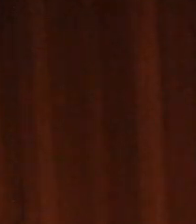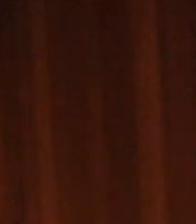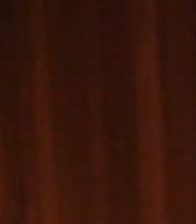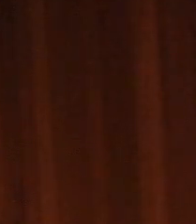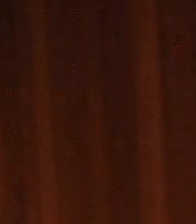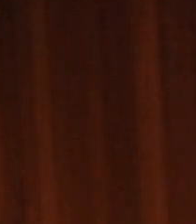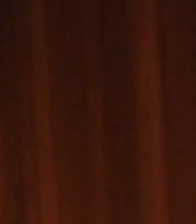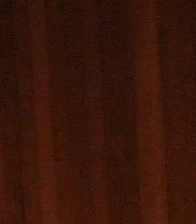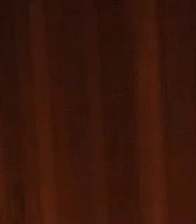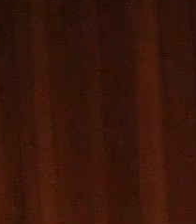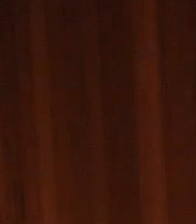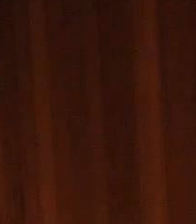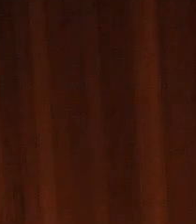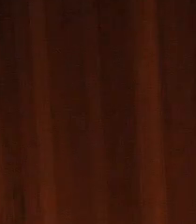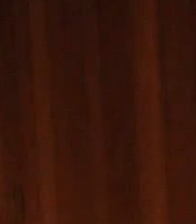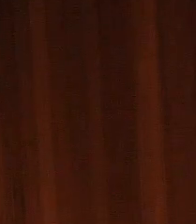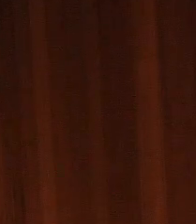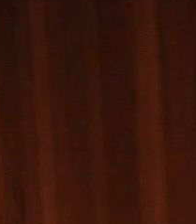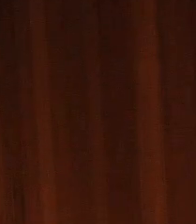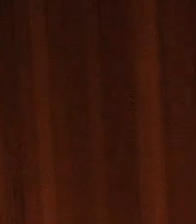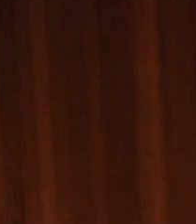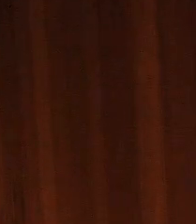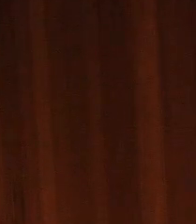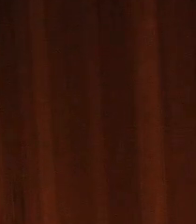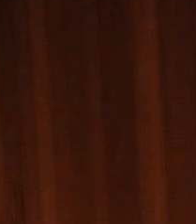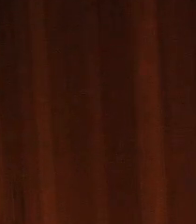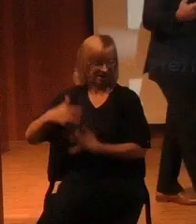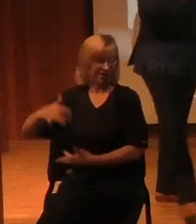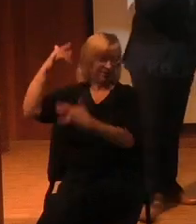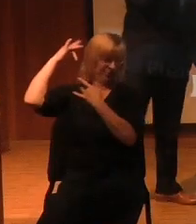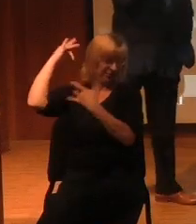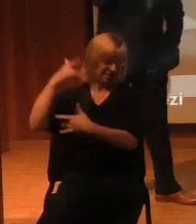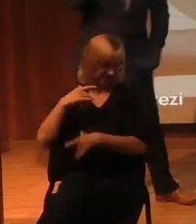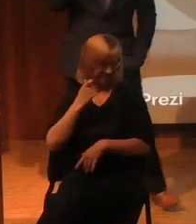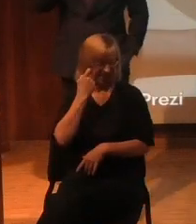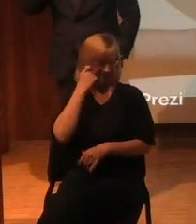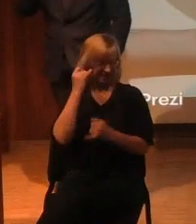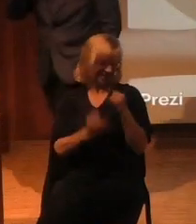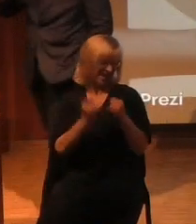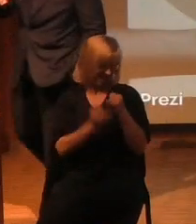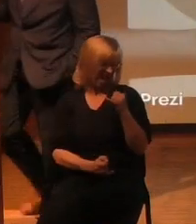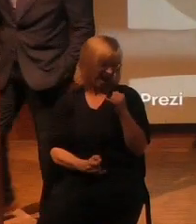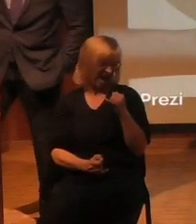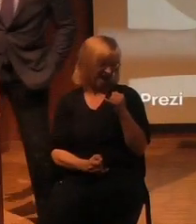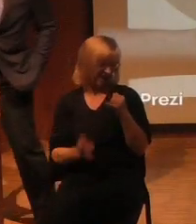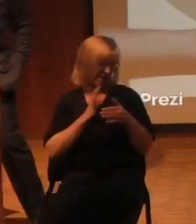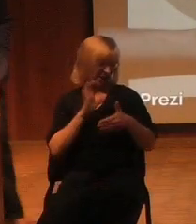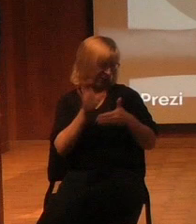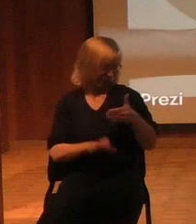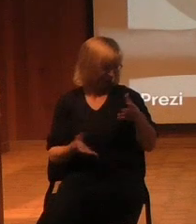my son had time traveled in the end of that story. Yeah, I mean yeah, right?